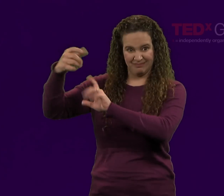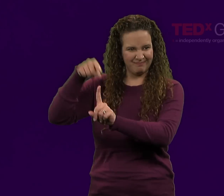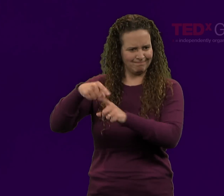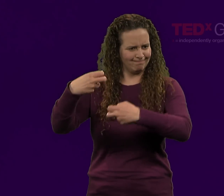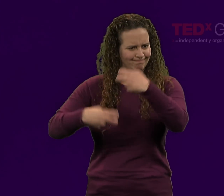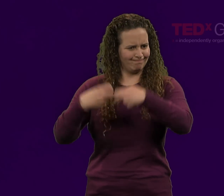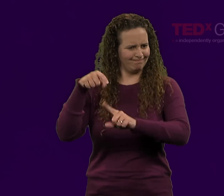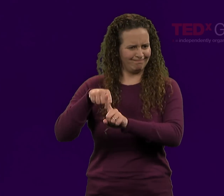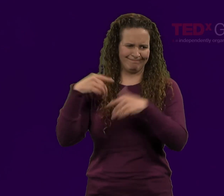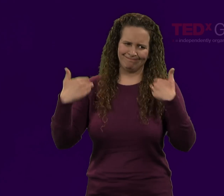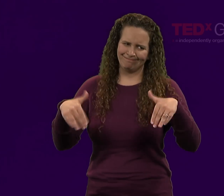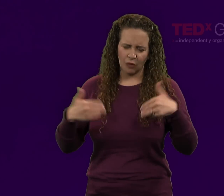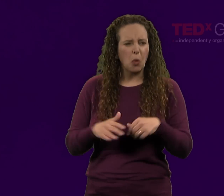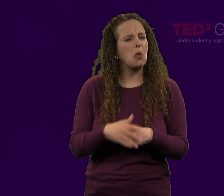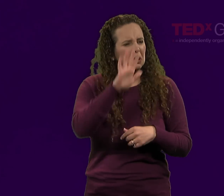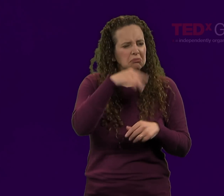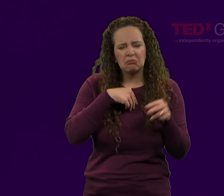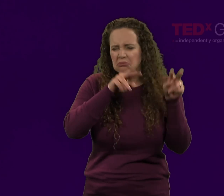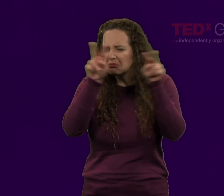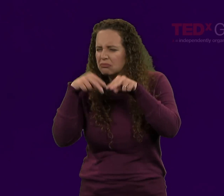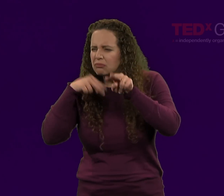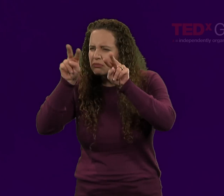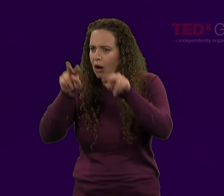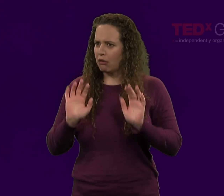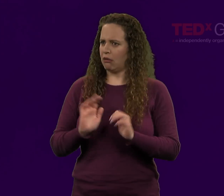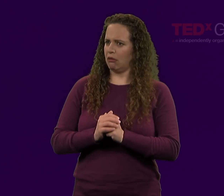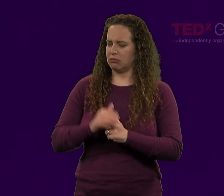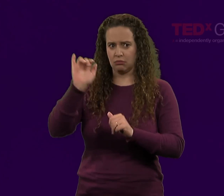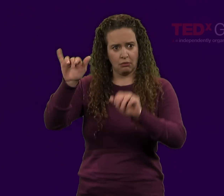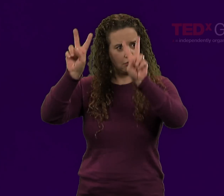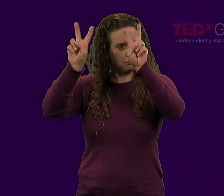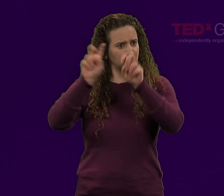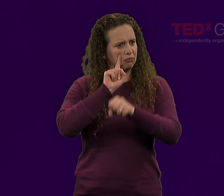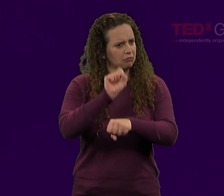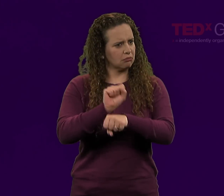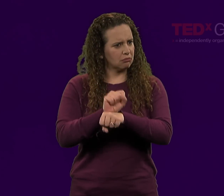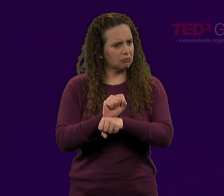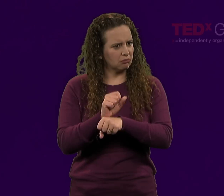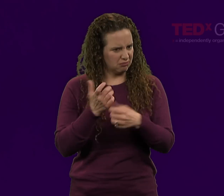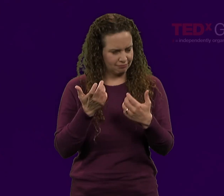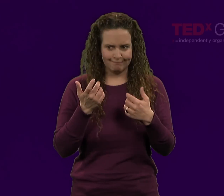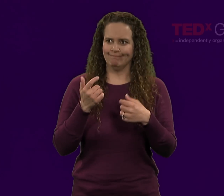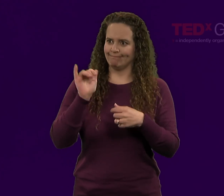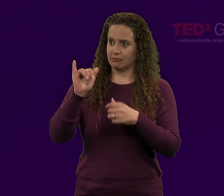They view us as being deviant in many ways. But interesting, I came across a quote